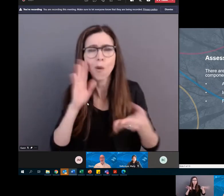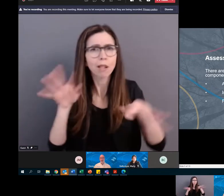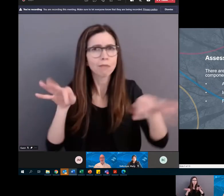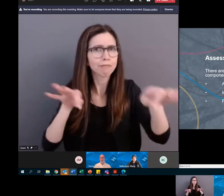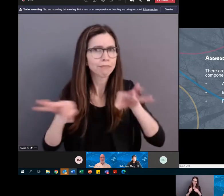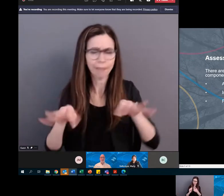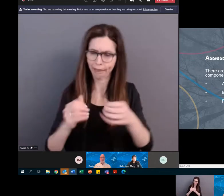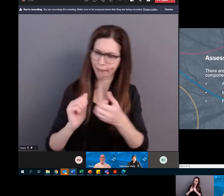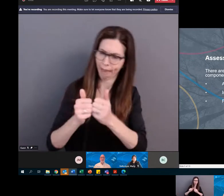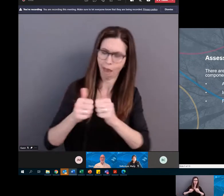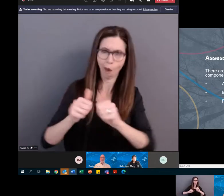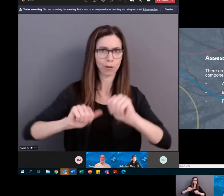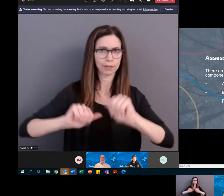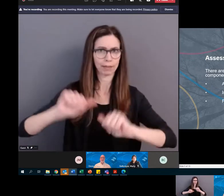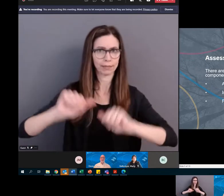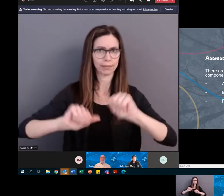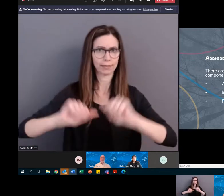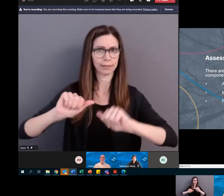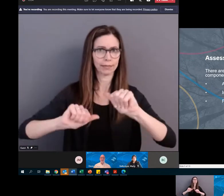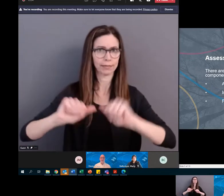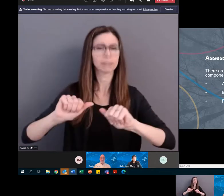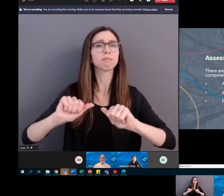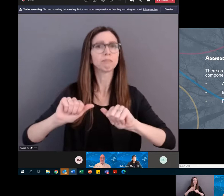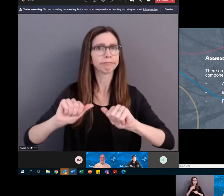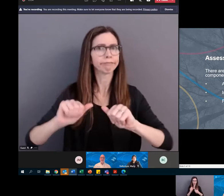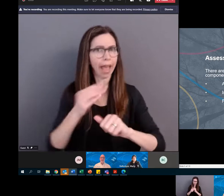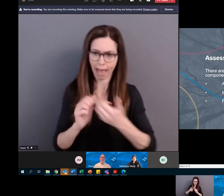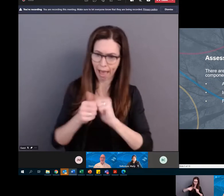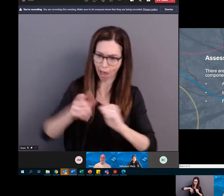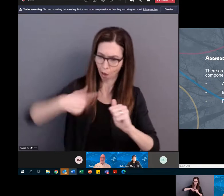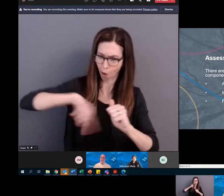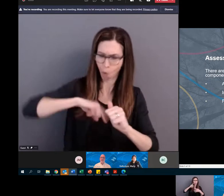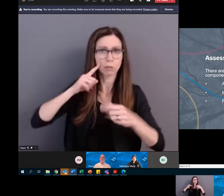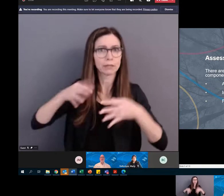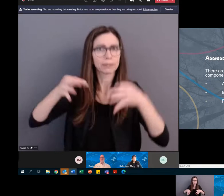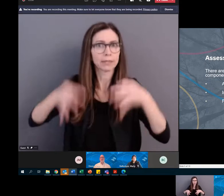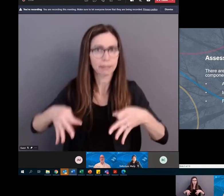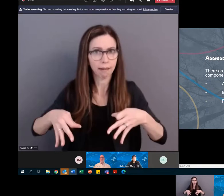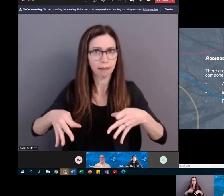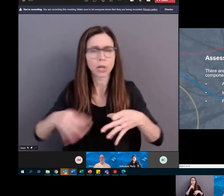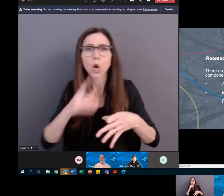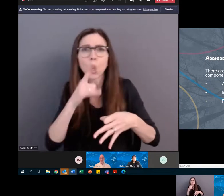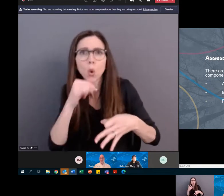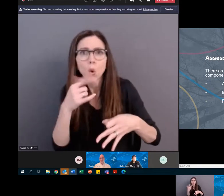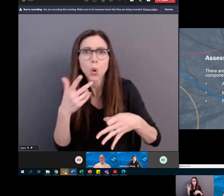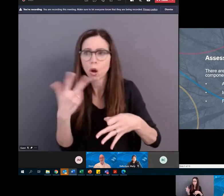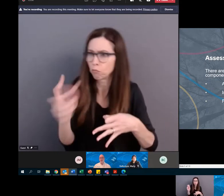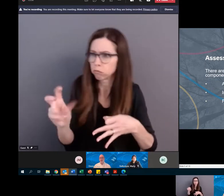how decisions are made. Peer assessment is fundamental to